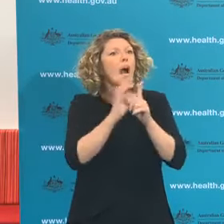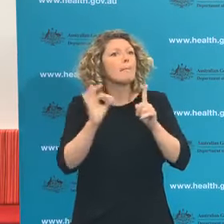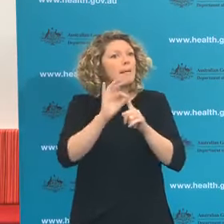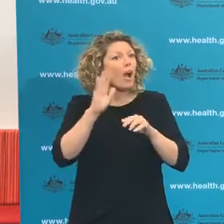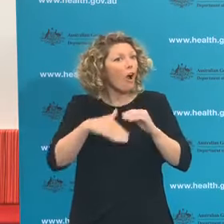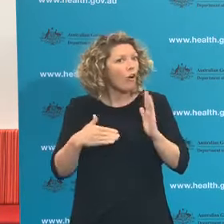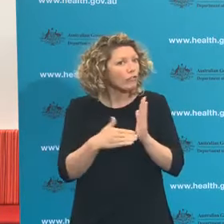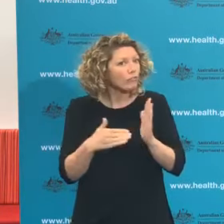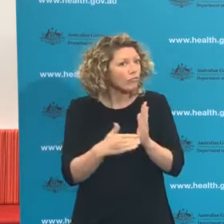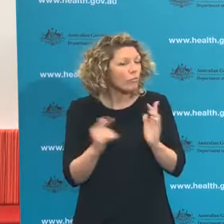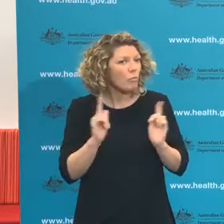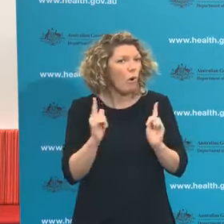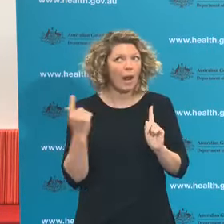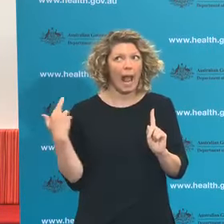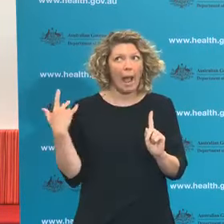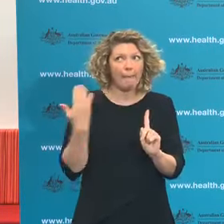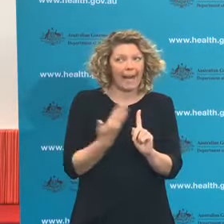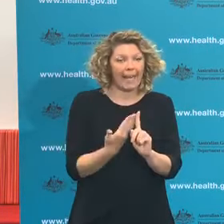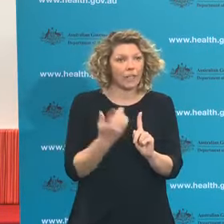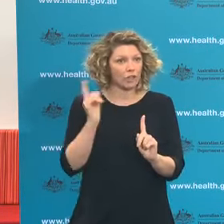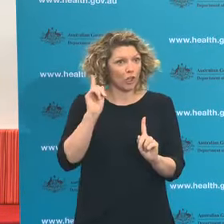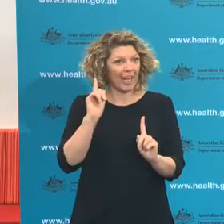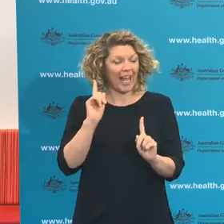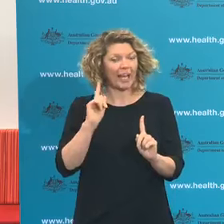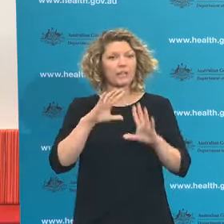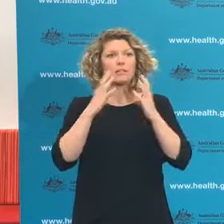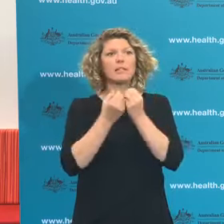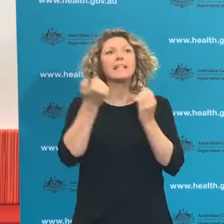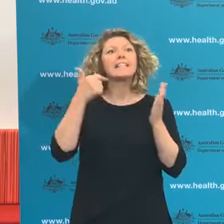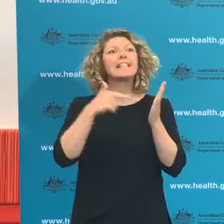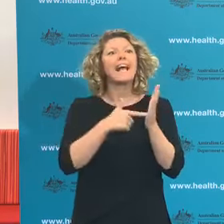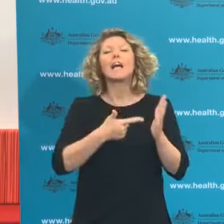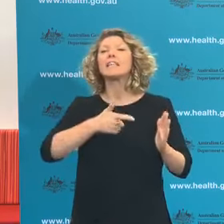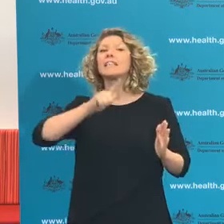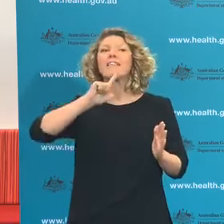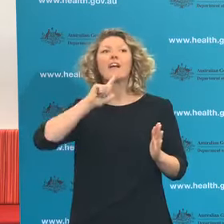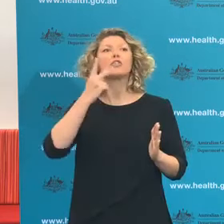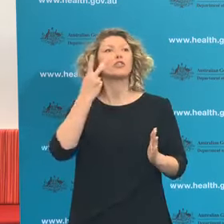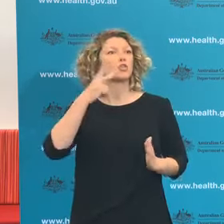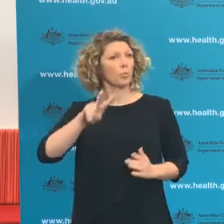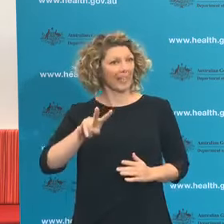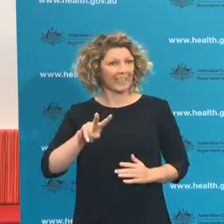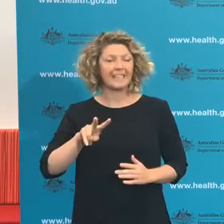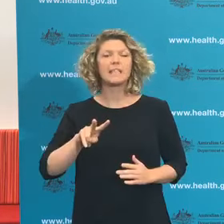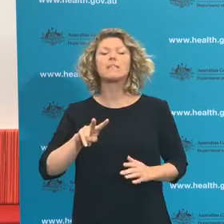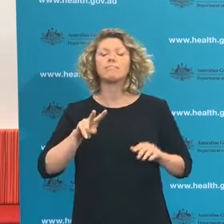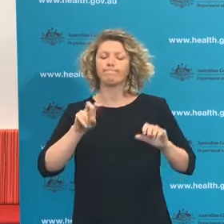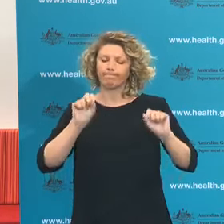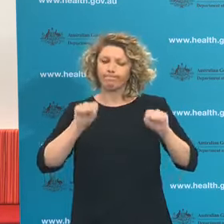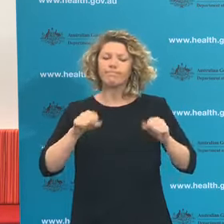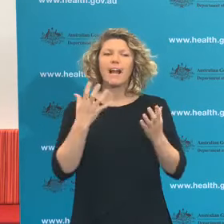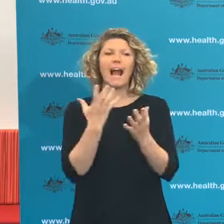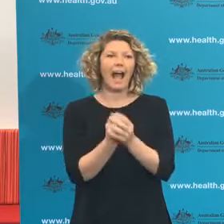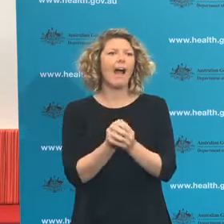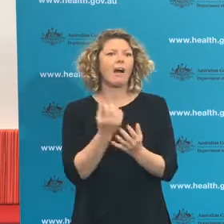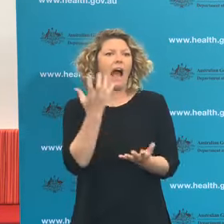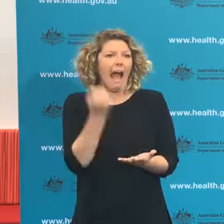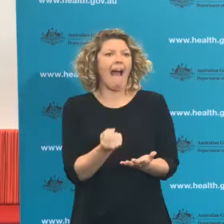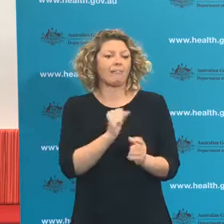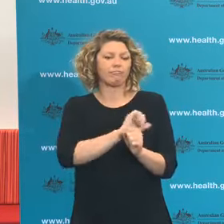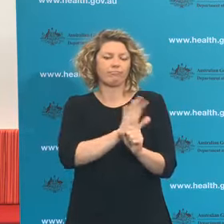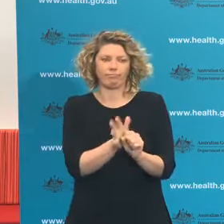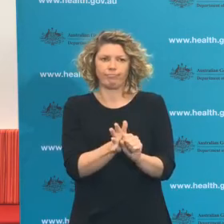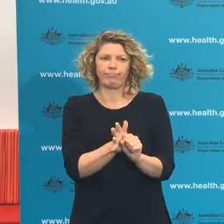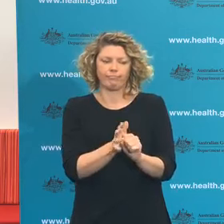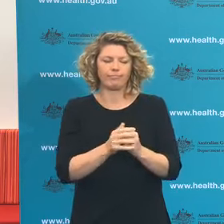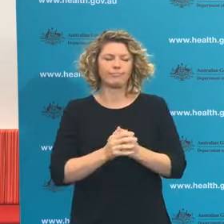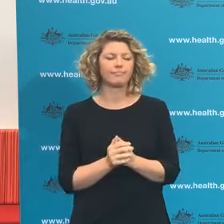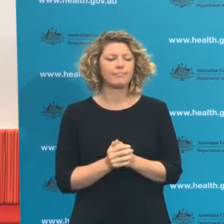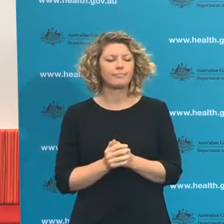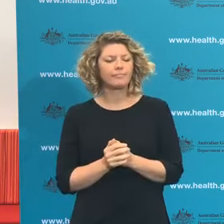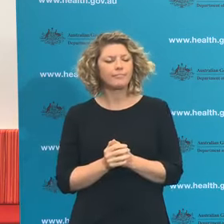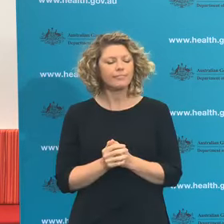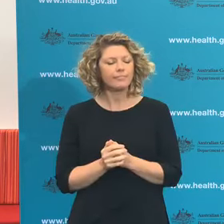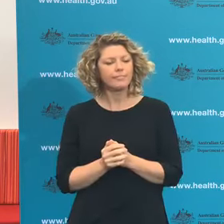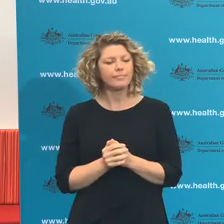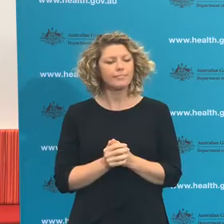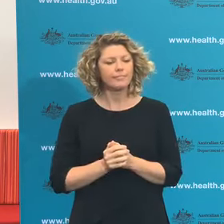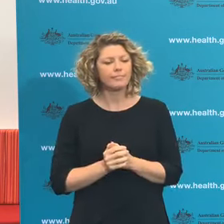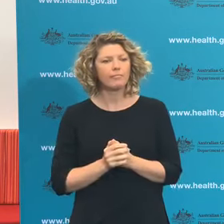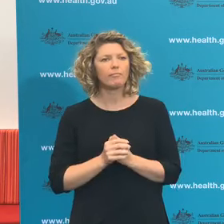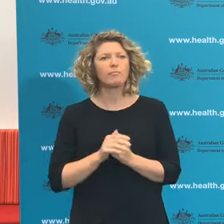current case numbers as 6,720 confirmed coronavirus cases in Australia. Still 83